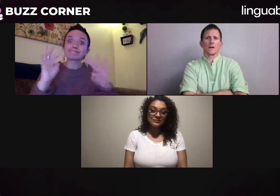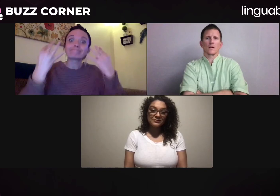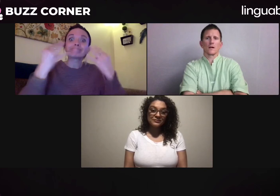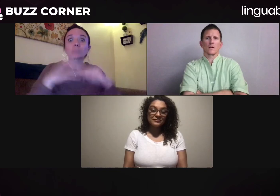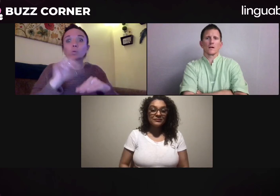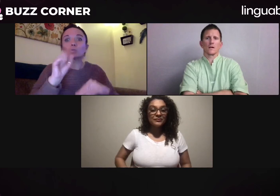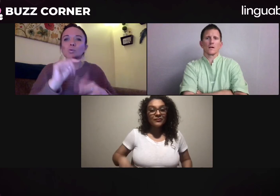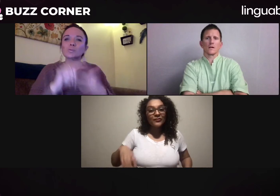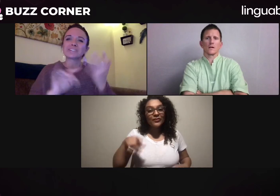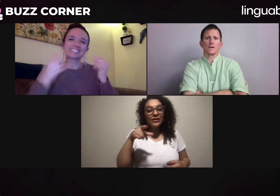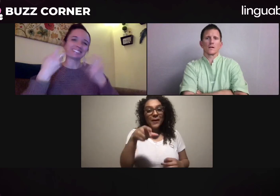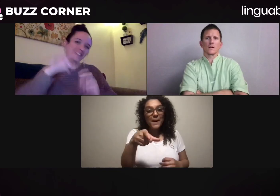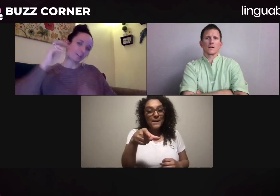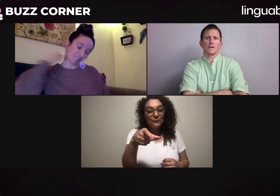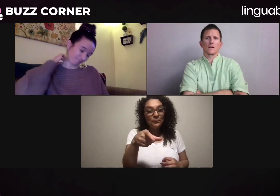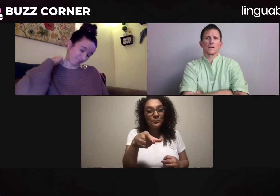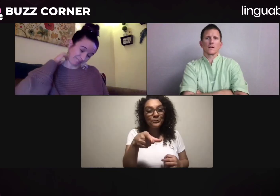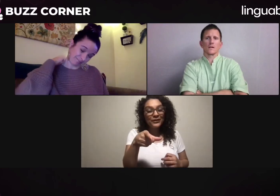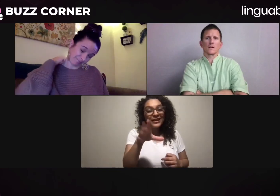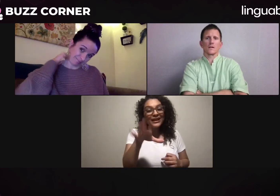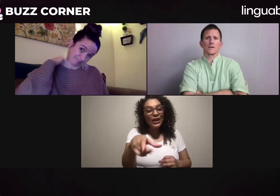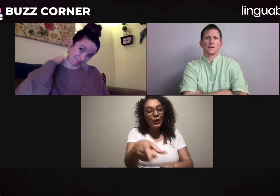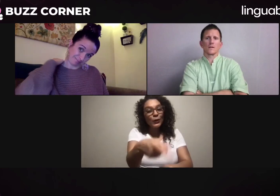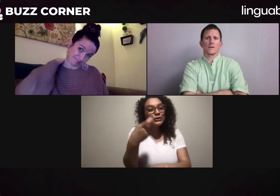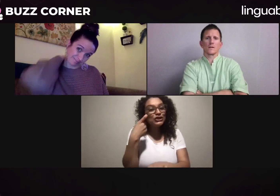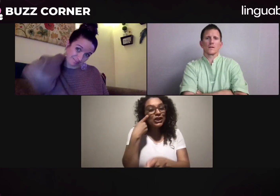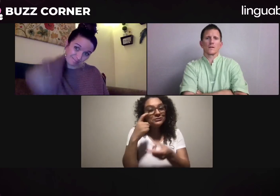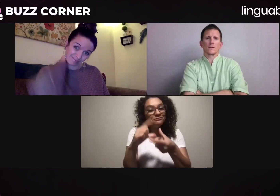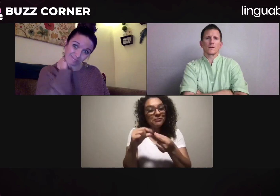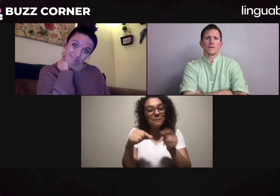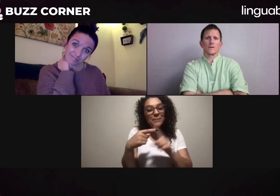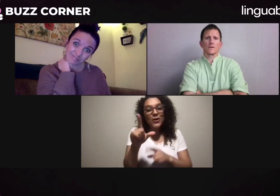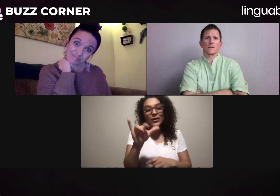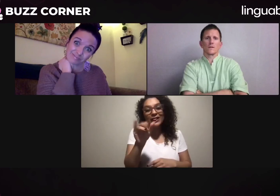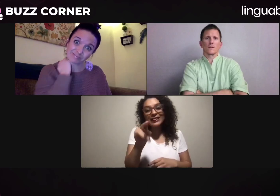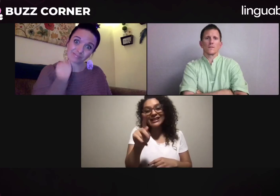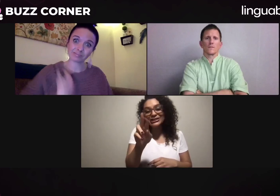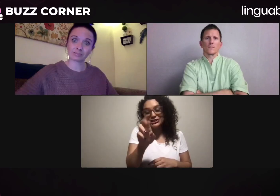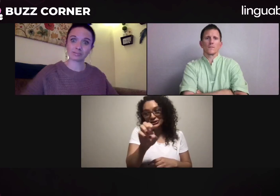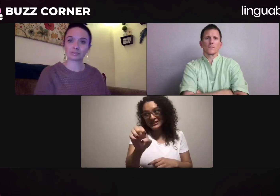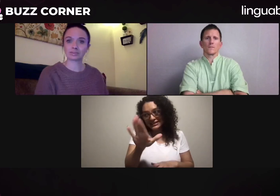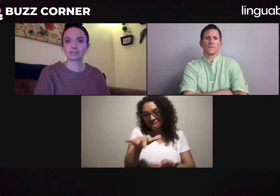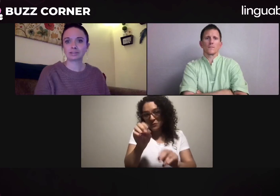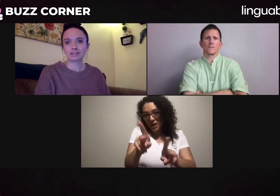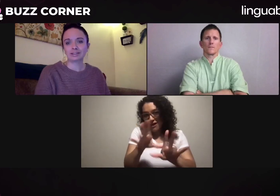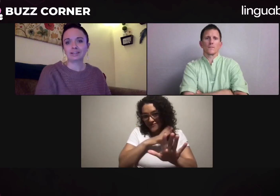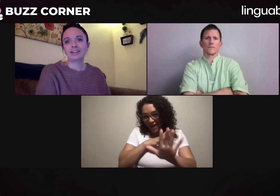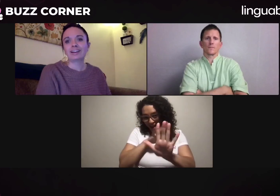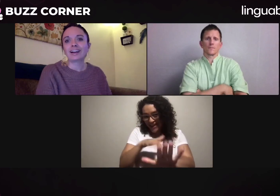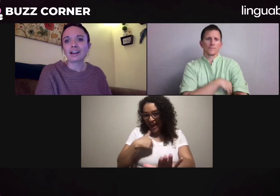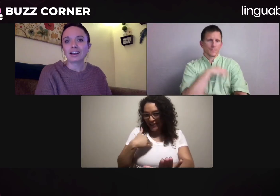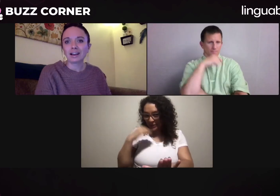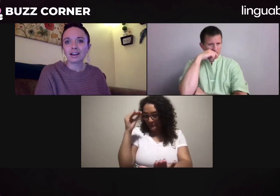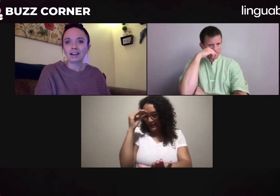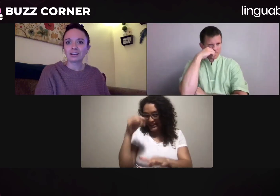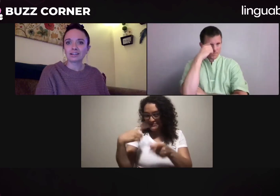the attention for themselves or is it they're raising awareness about access? Okay, So you just mentioned.